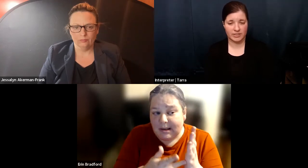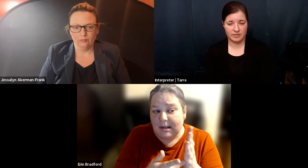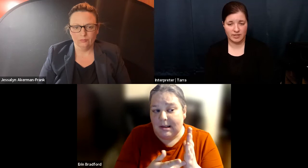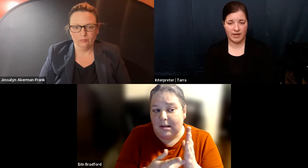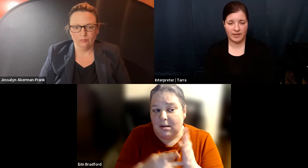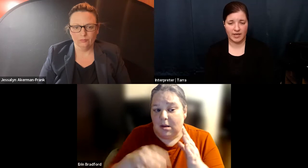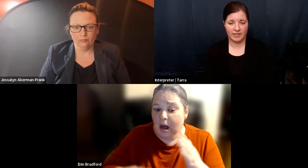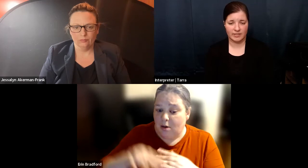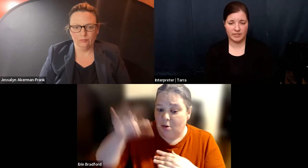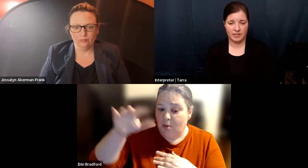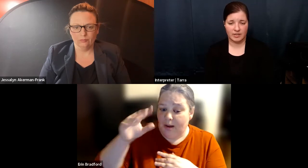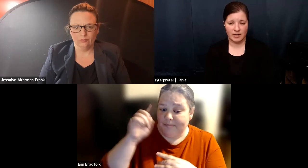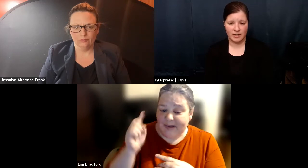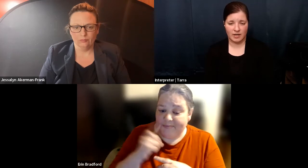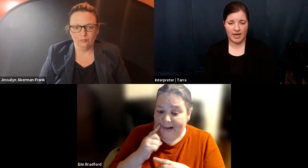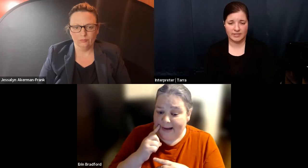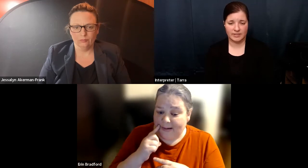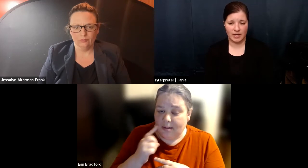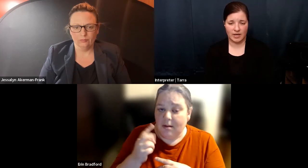I identify as DeafBlind.